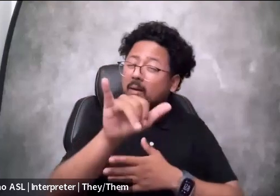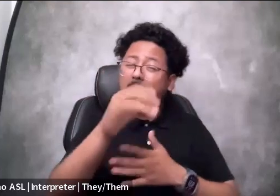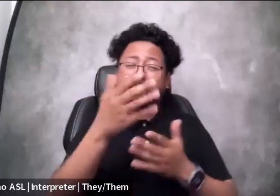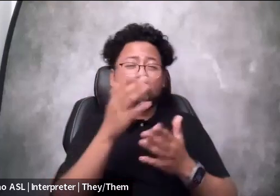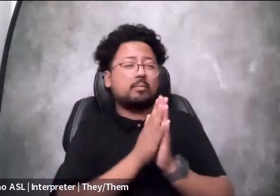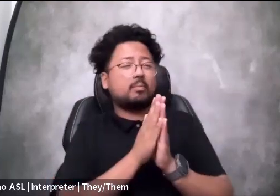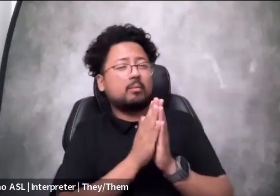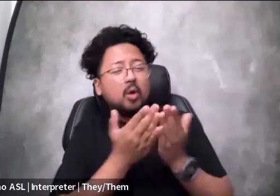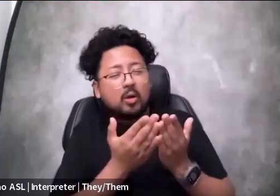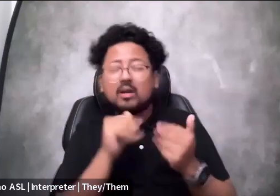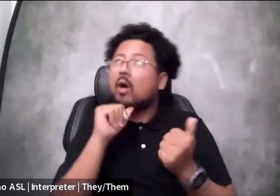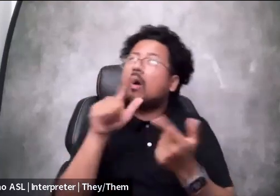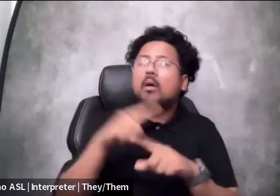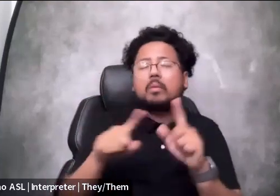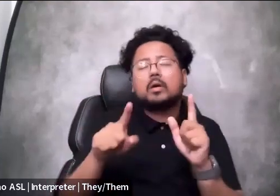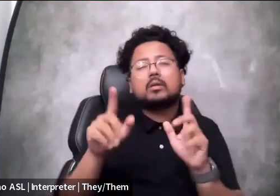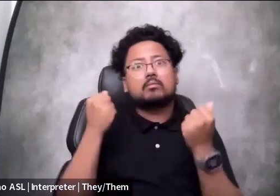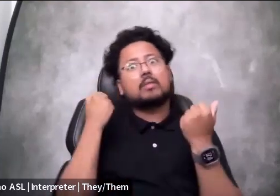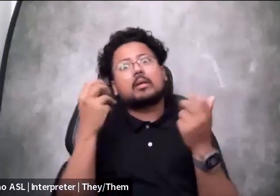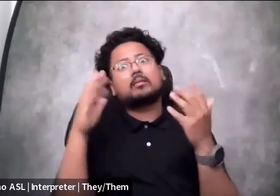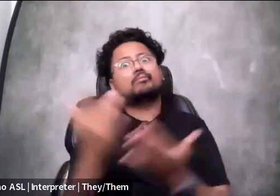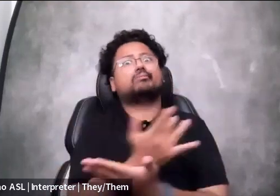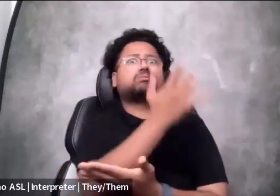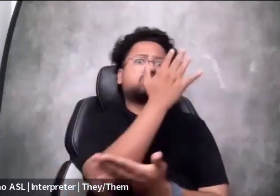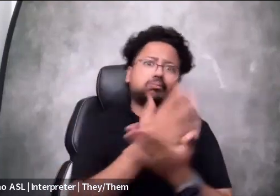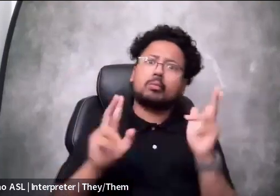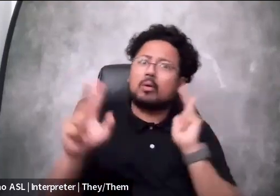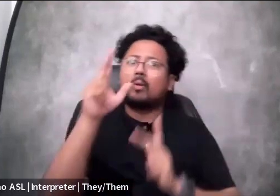but there's been such a wide range when I thought I was going to get it to the